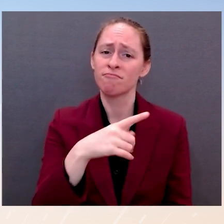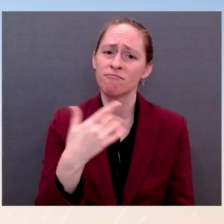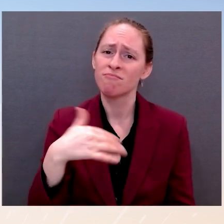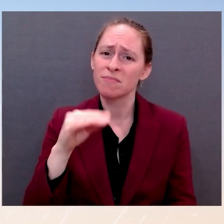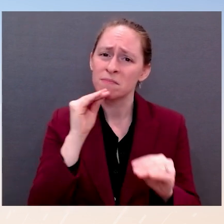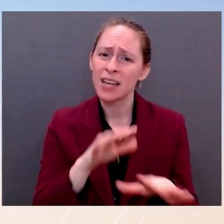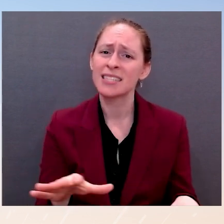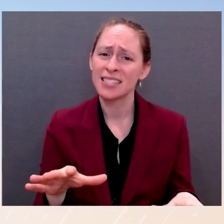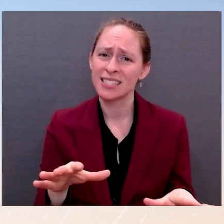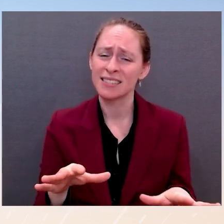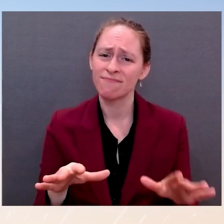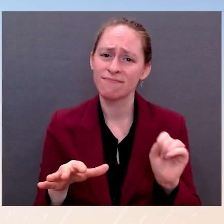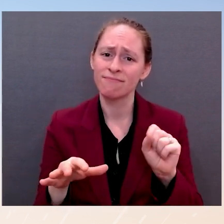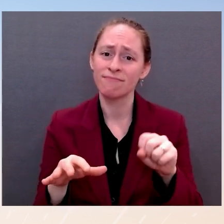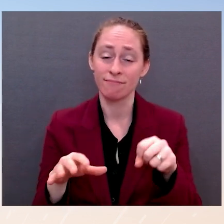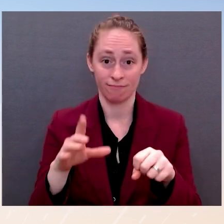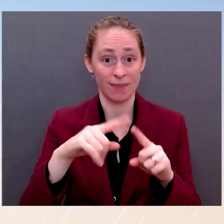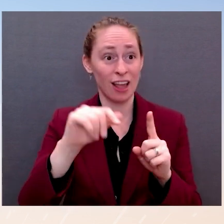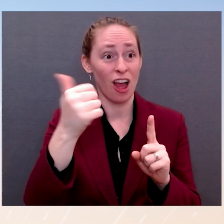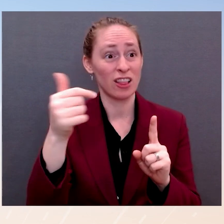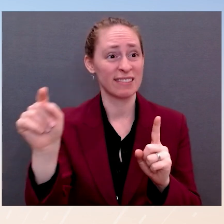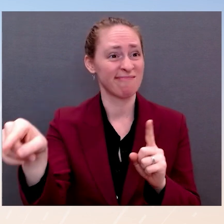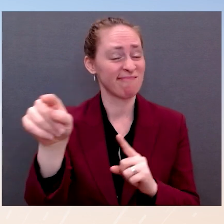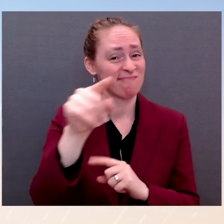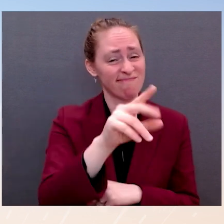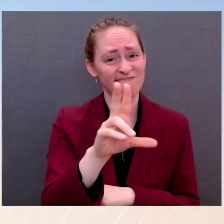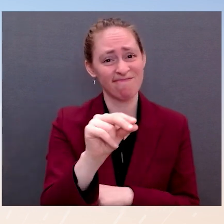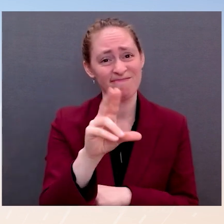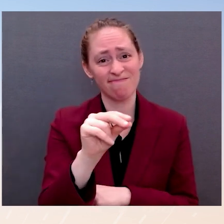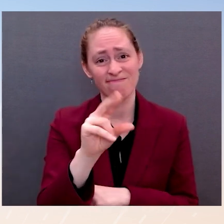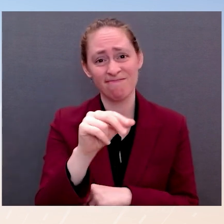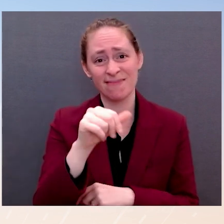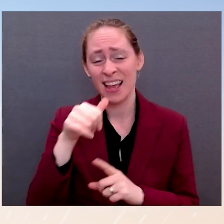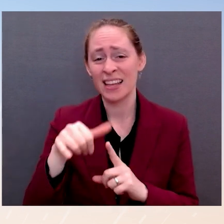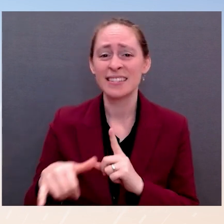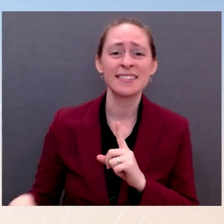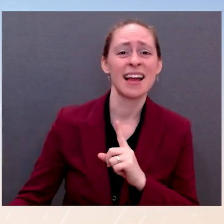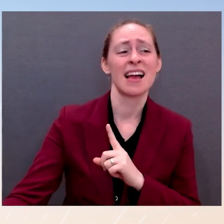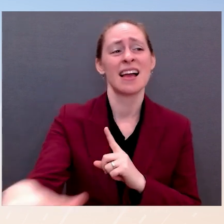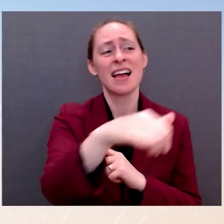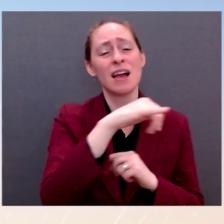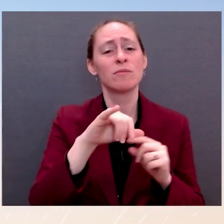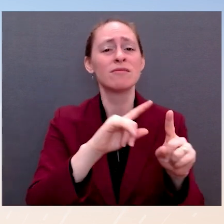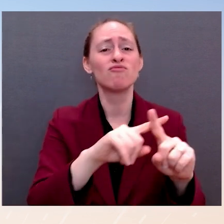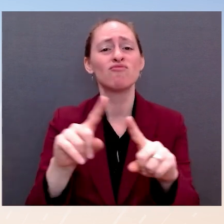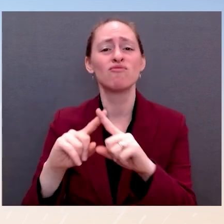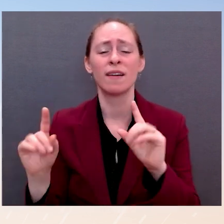But that's not the case for too many of our African-American families, and that's what we're here to talk about today.